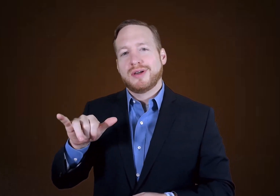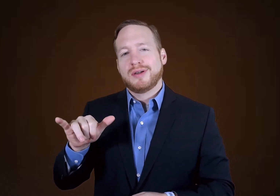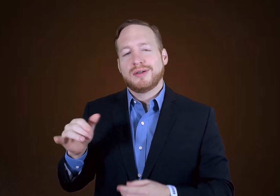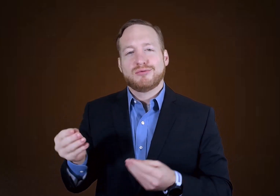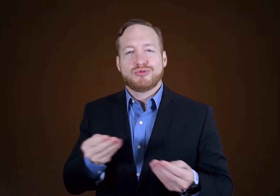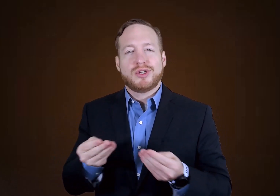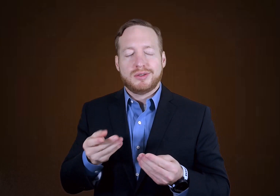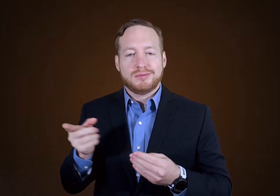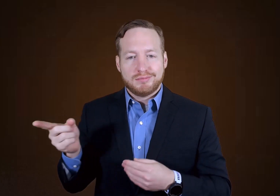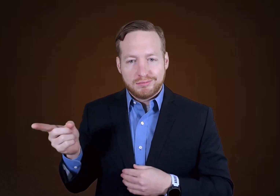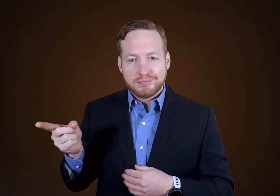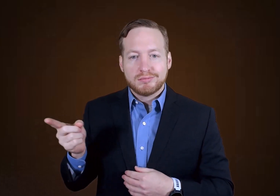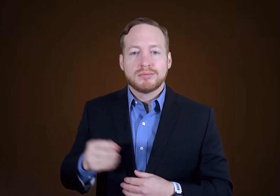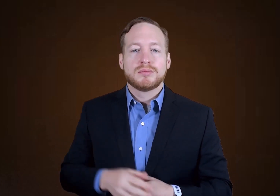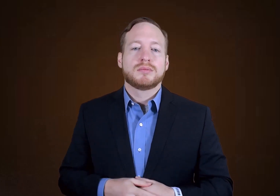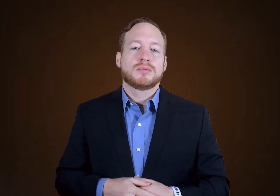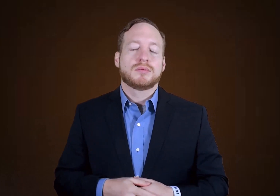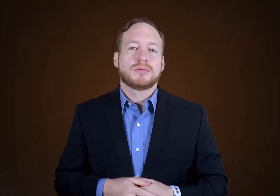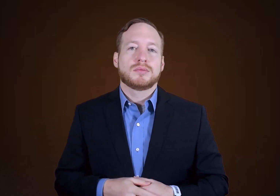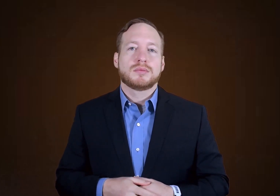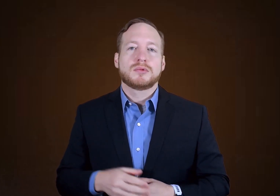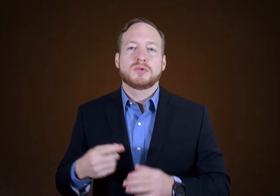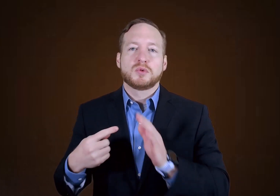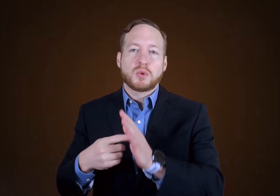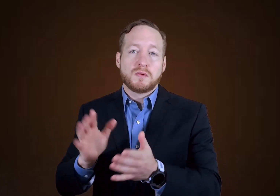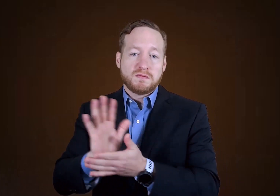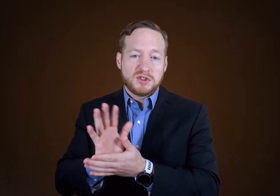we'll have a film from the Rhode Island Relay service